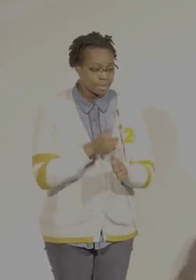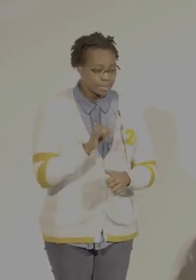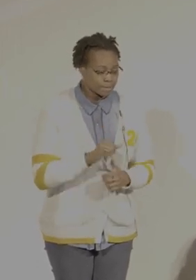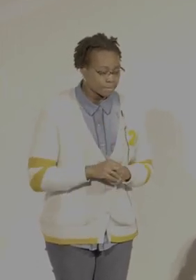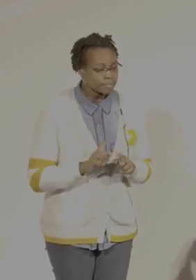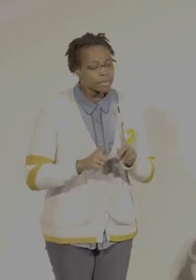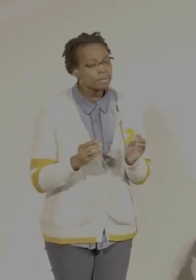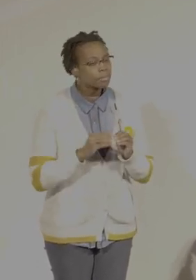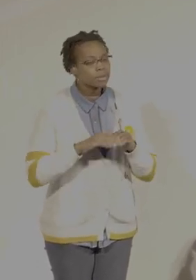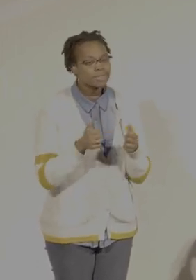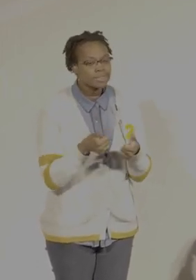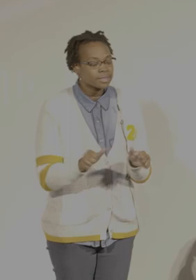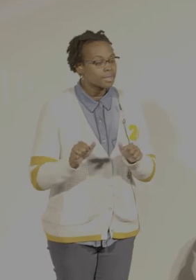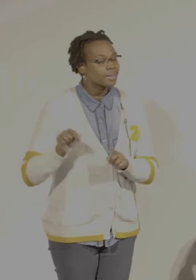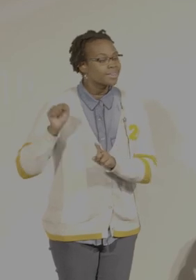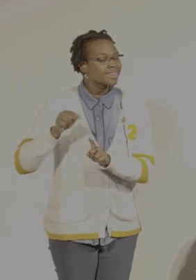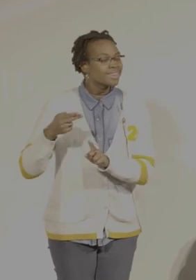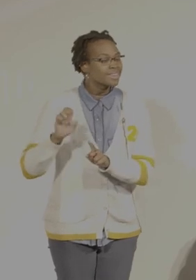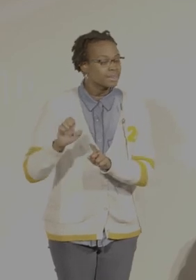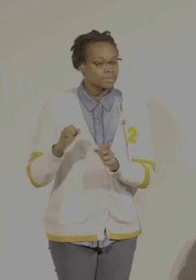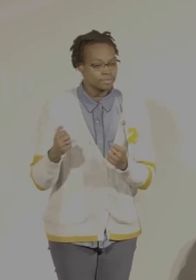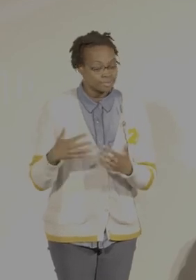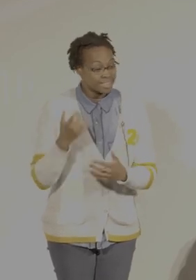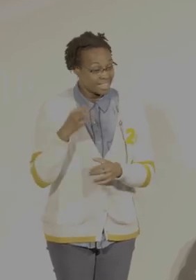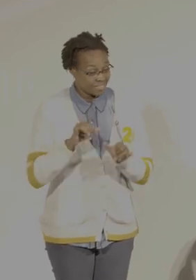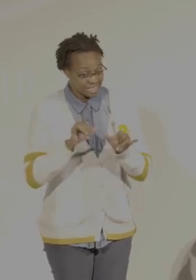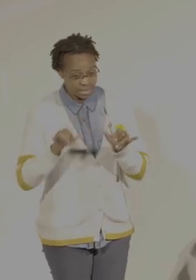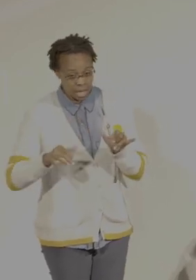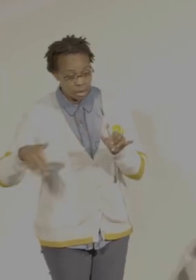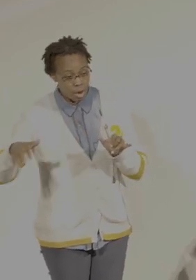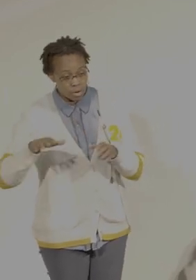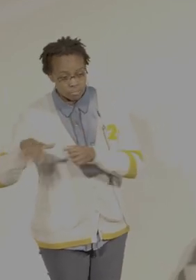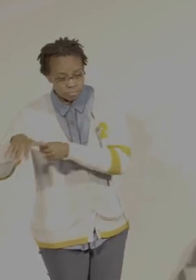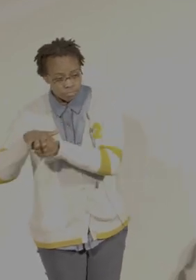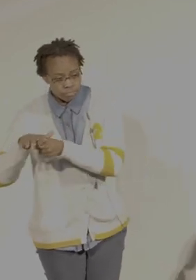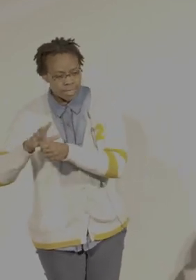But more than anything, he was afraid that if he stayed away, if he stayed in the West